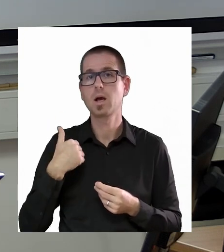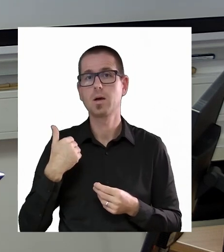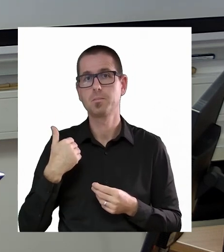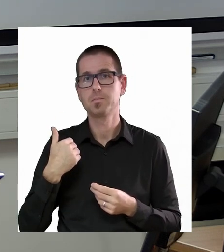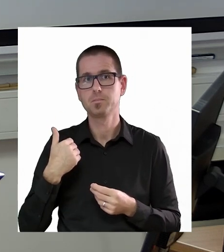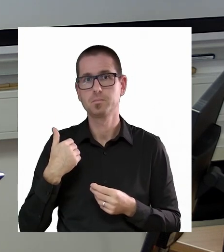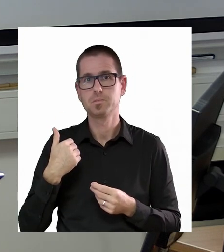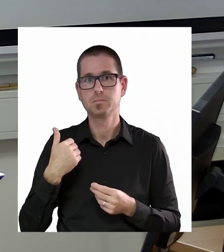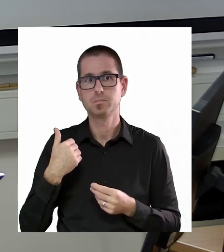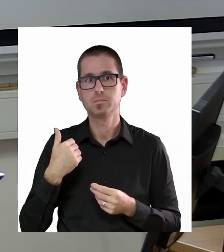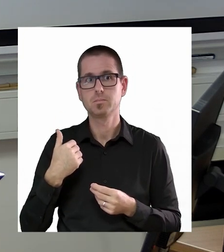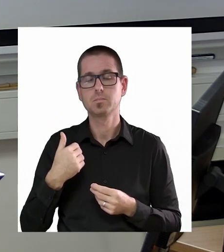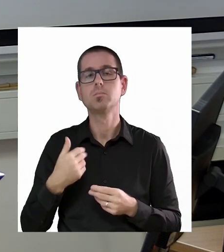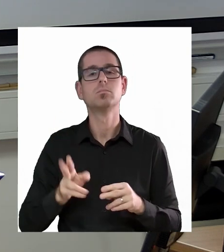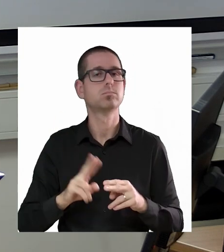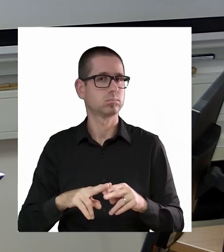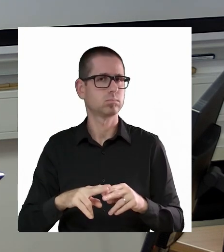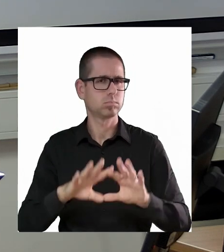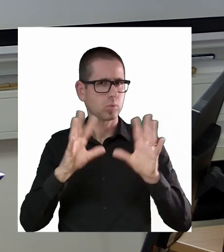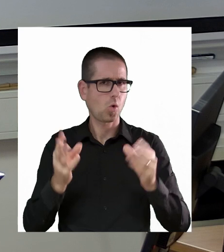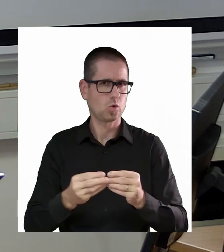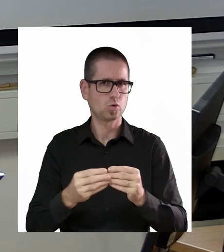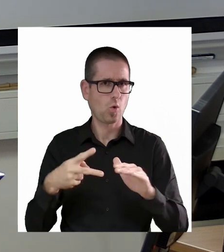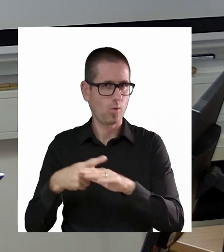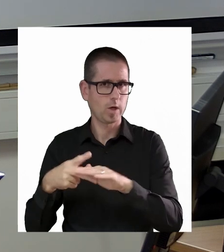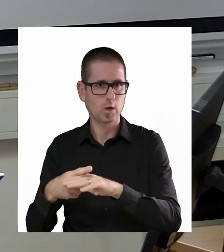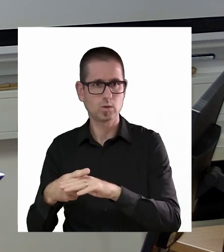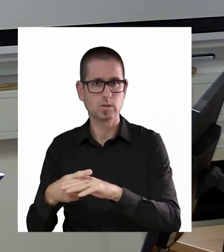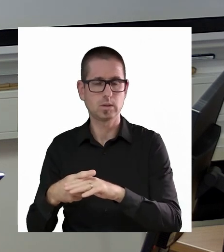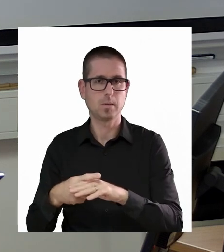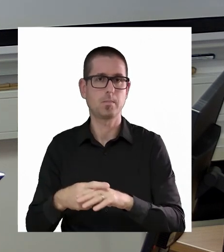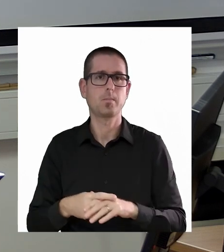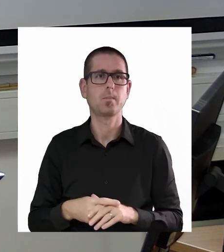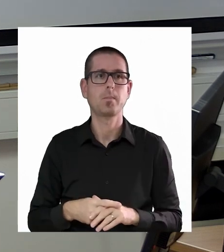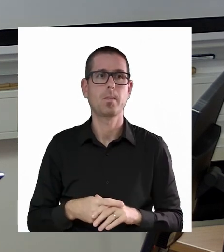The most common disability was wheelchair,